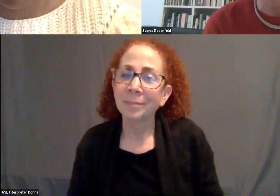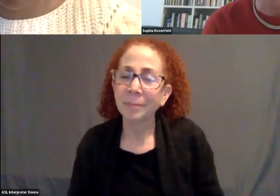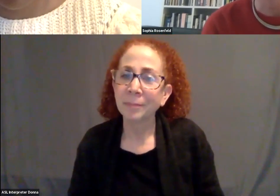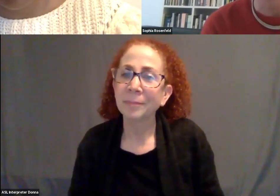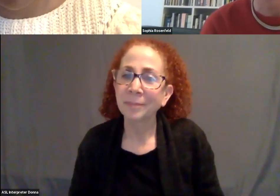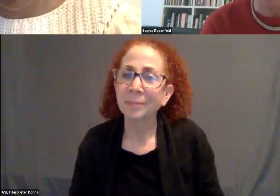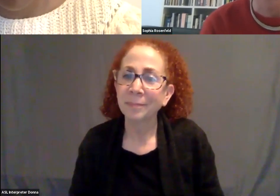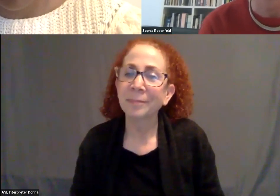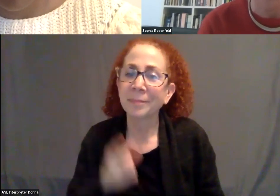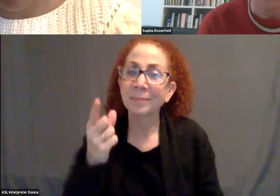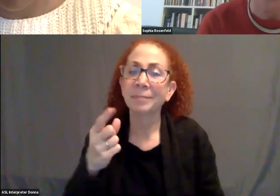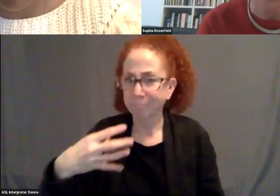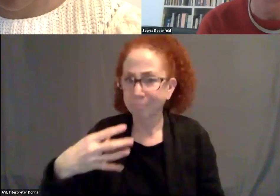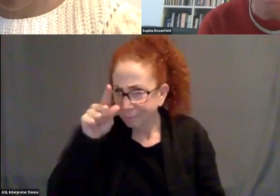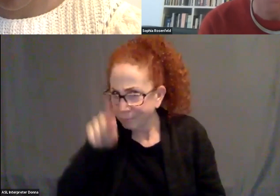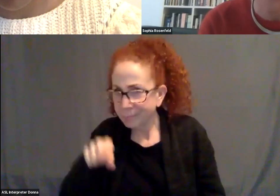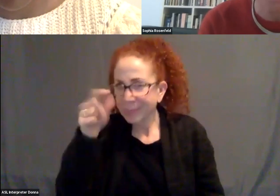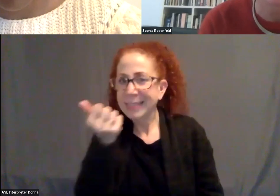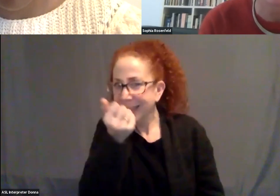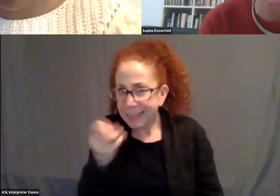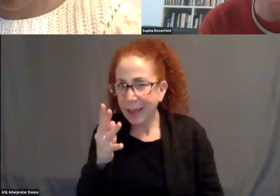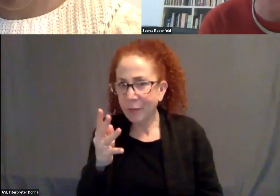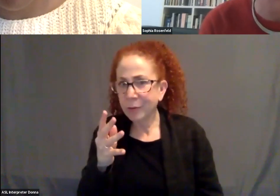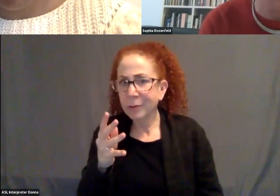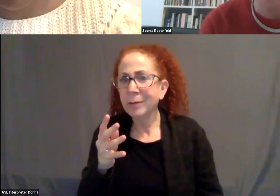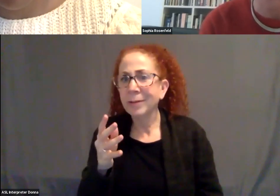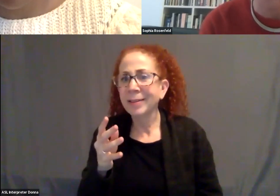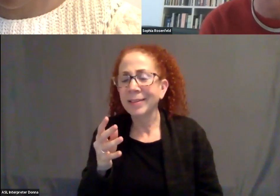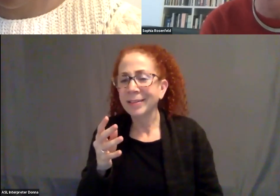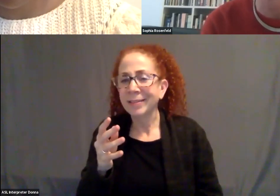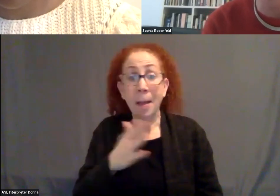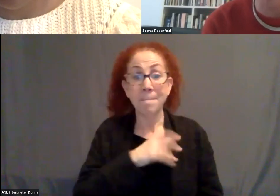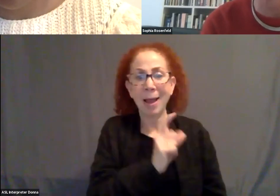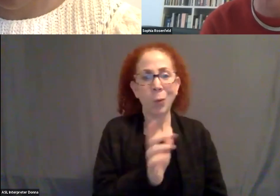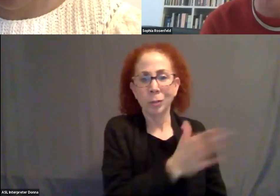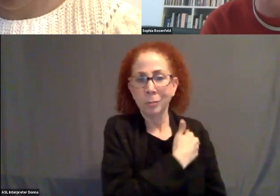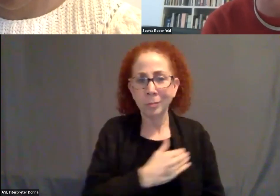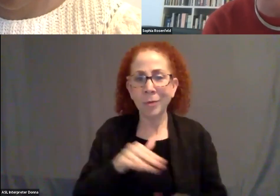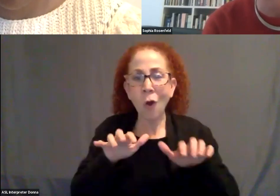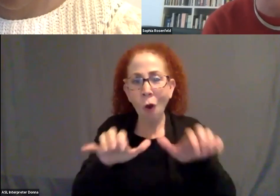And a number of people-- and I've skipped from my questions directly to the audience because there's so many good ones from the audience,